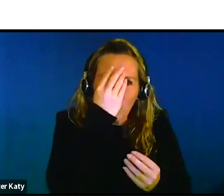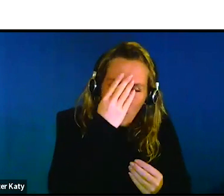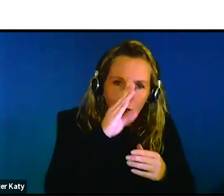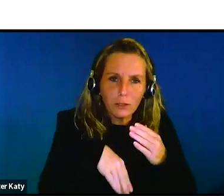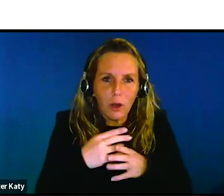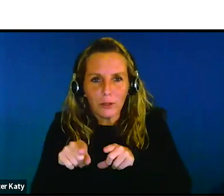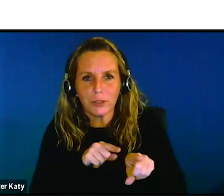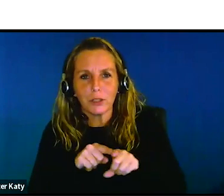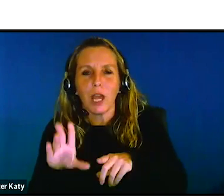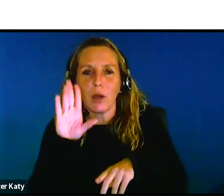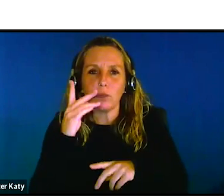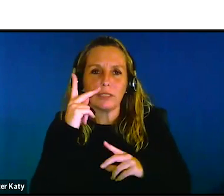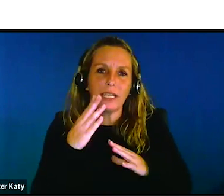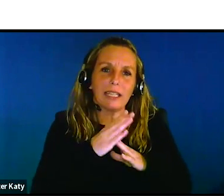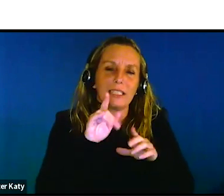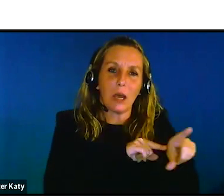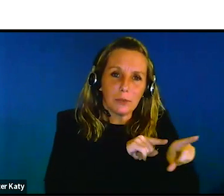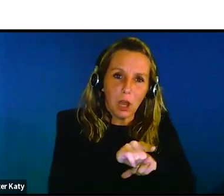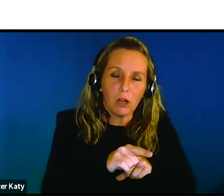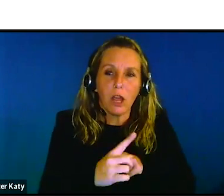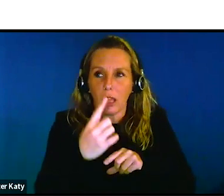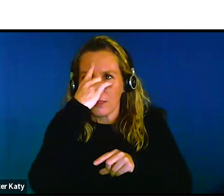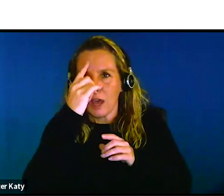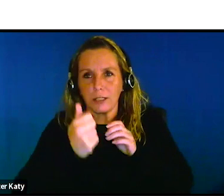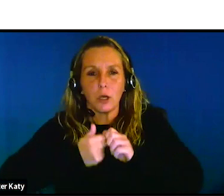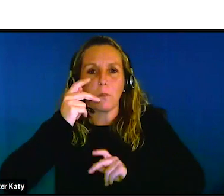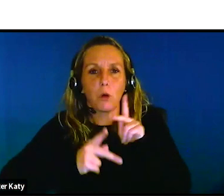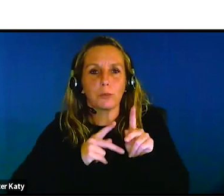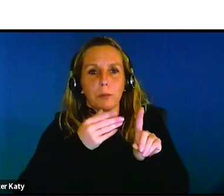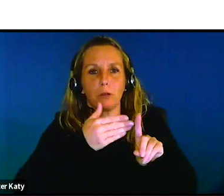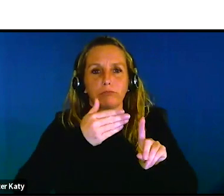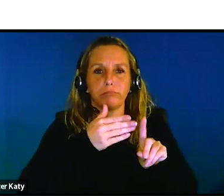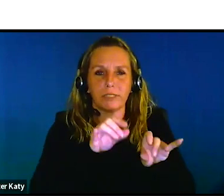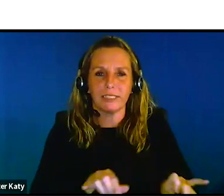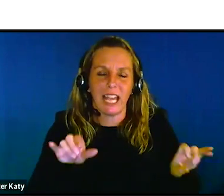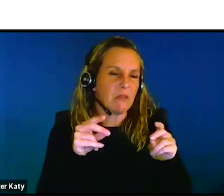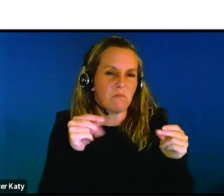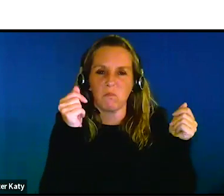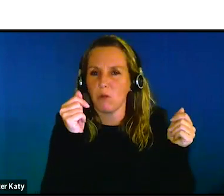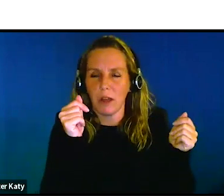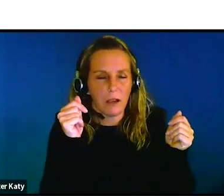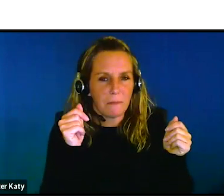thoughts and the thoughts that most people had pretty instantaneously and then just say, you know what